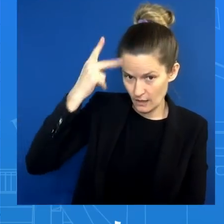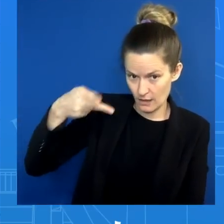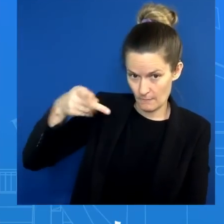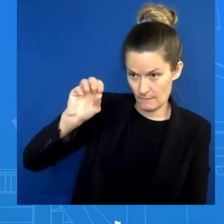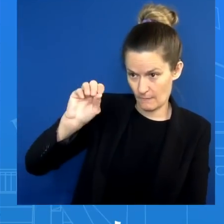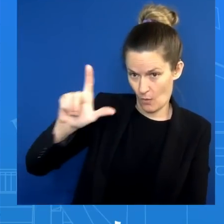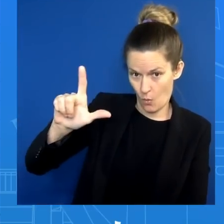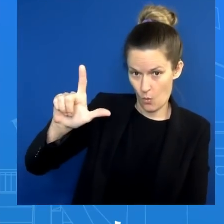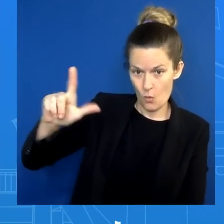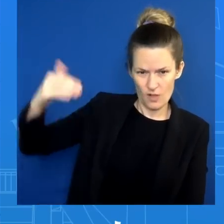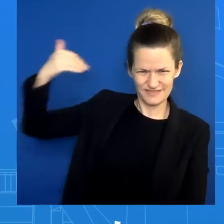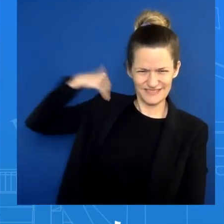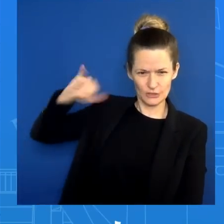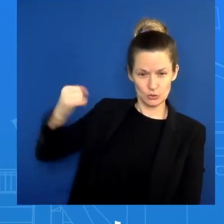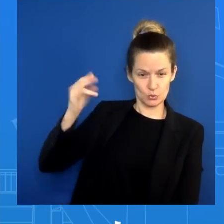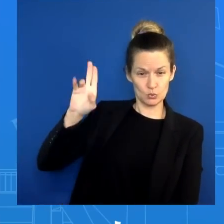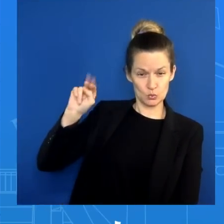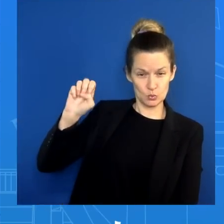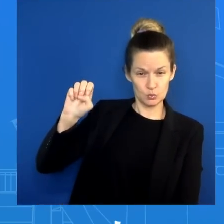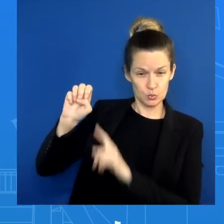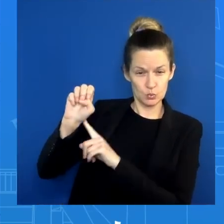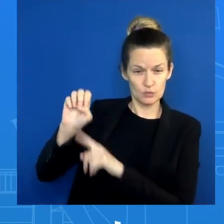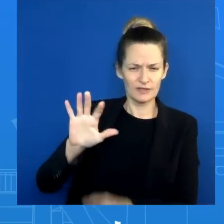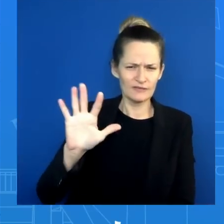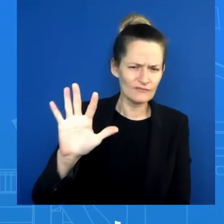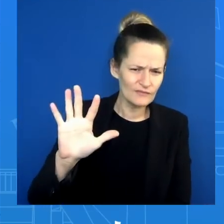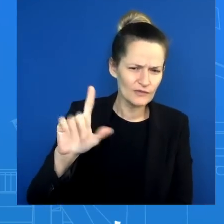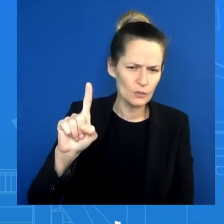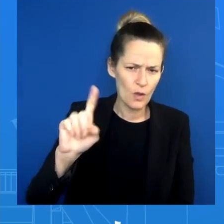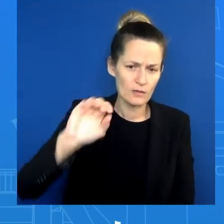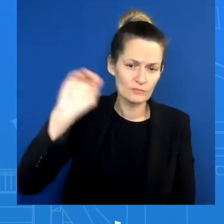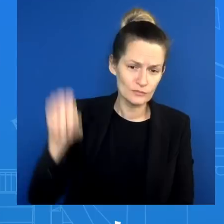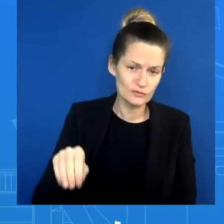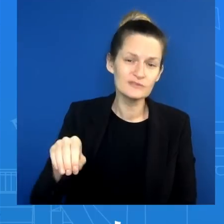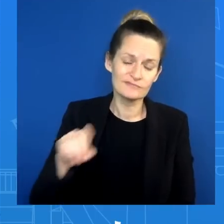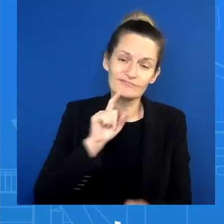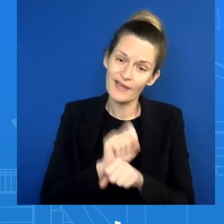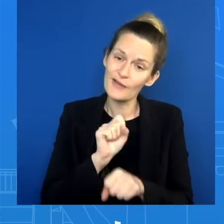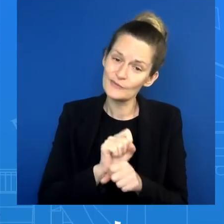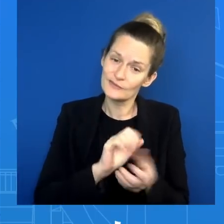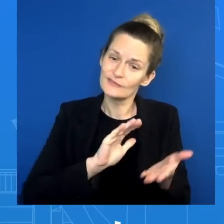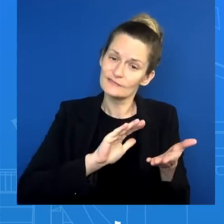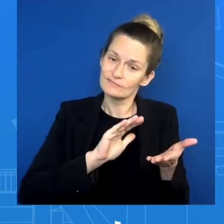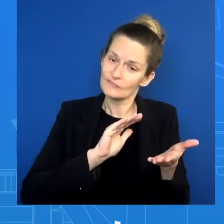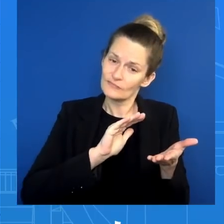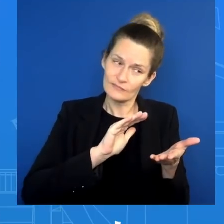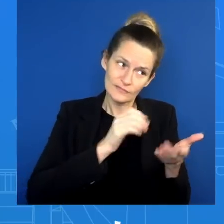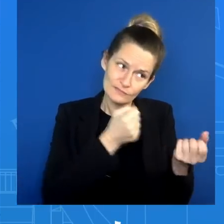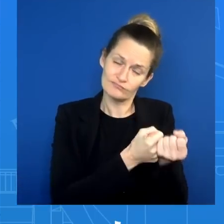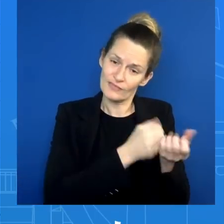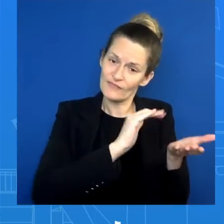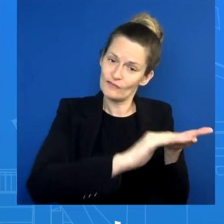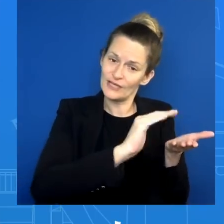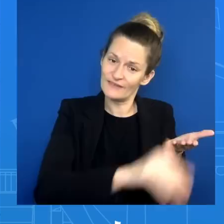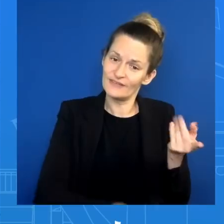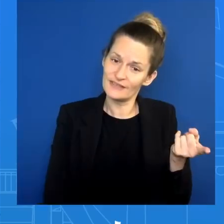forgiving $10,000 NPR. A survey of 1022 adults conducted last month